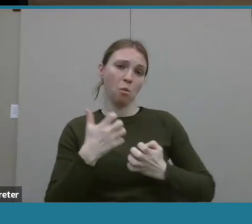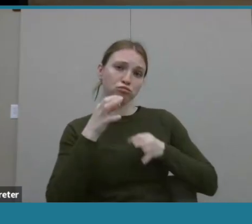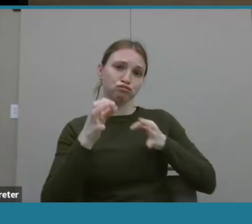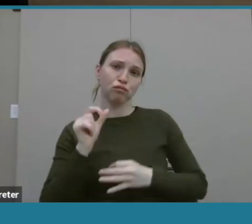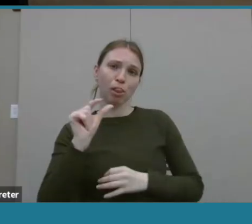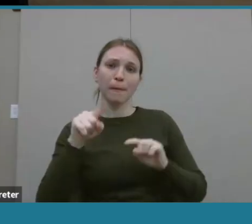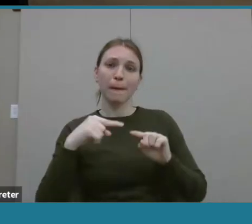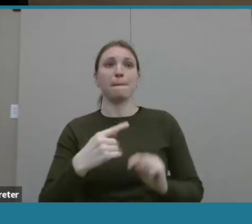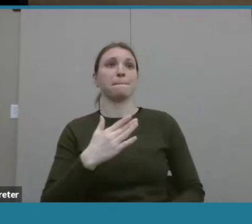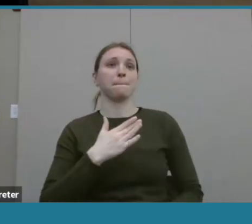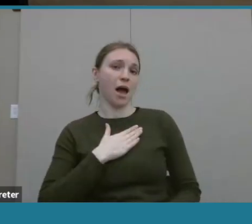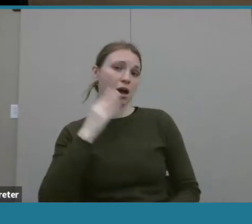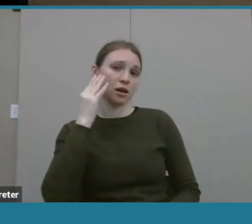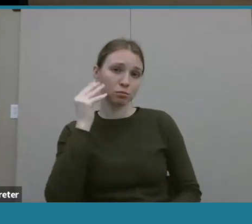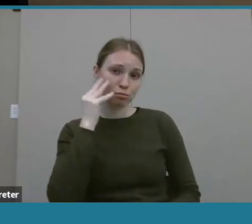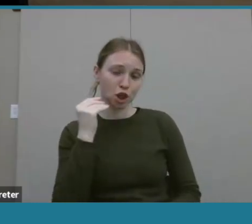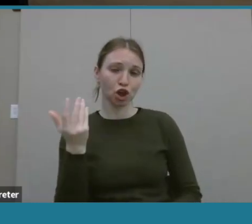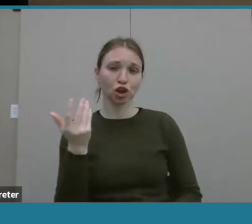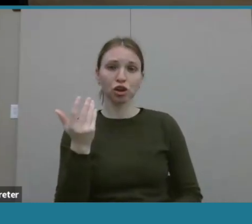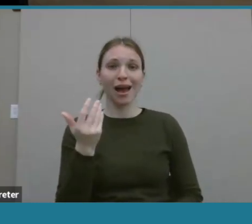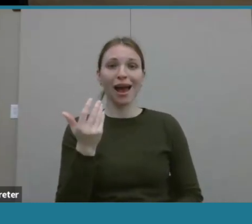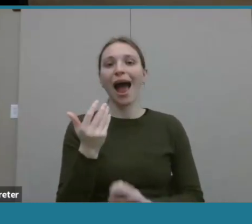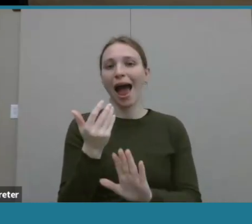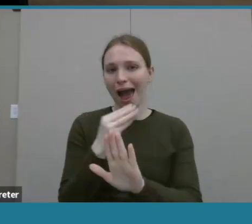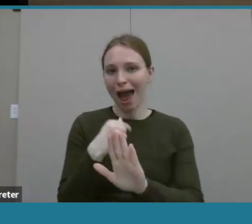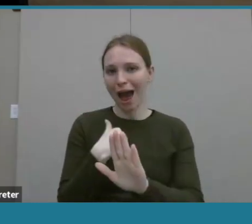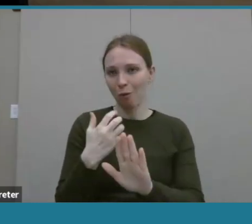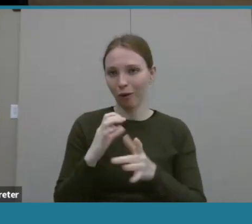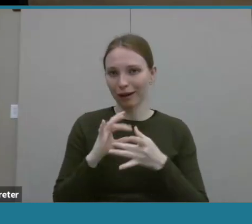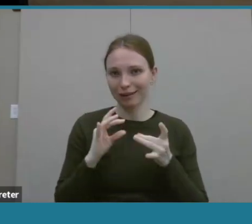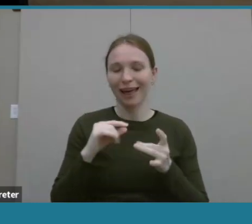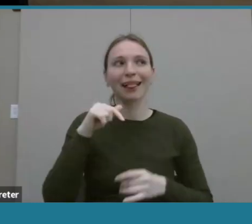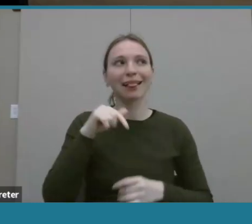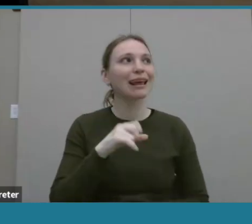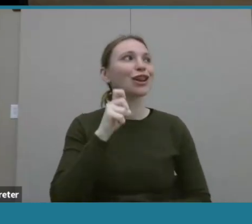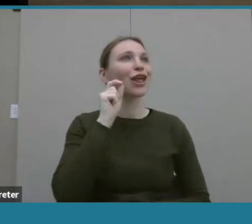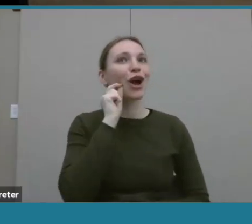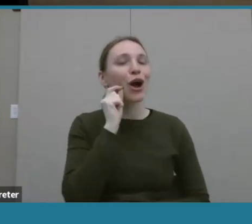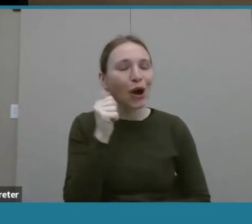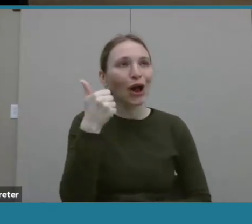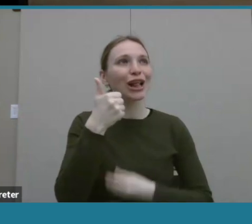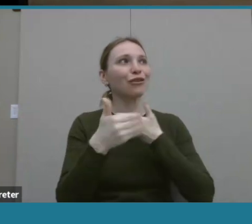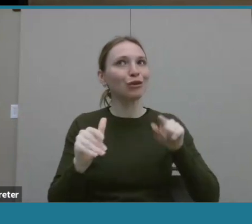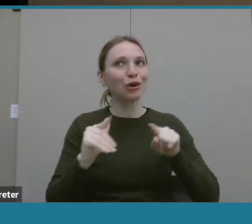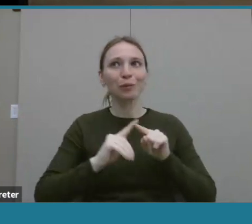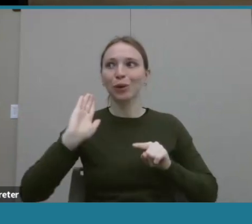my experience, and I just wanted to say this is the coolest room to speak in because you see the Lions out